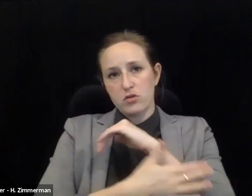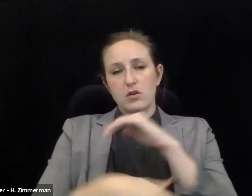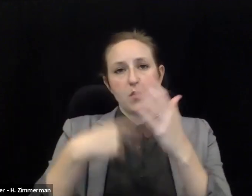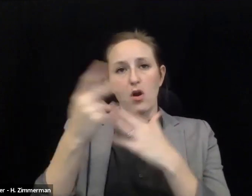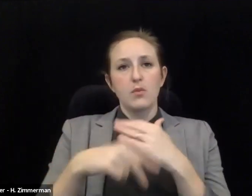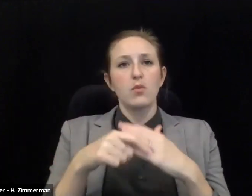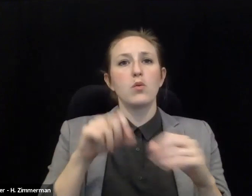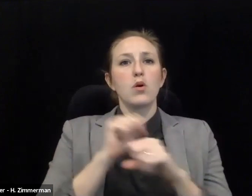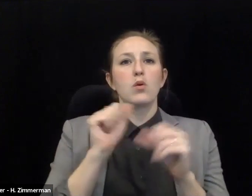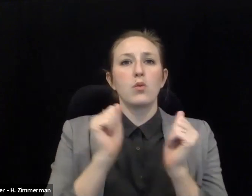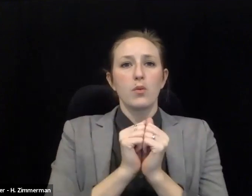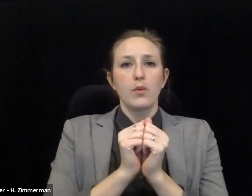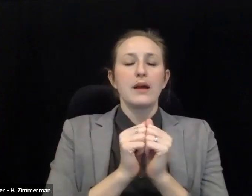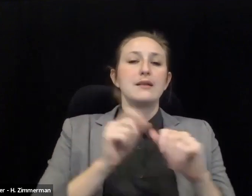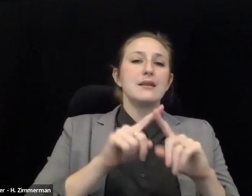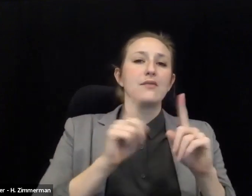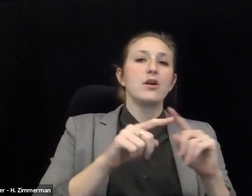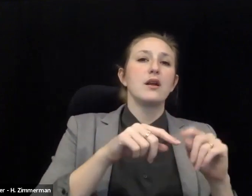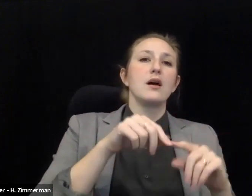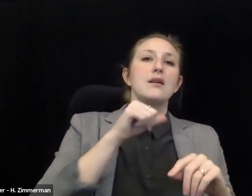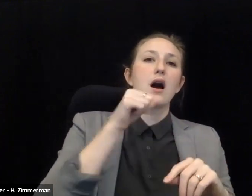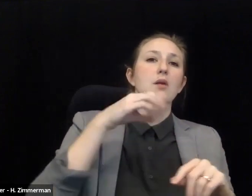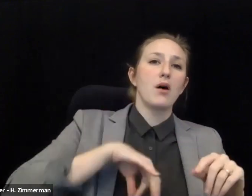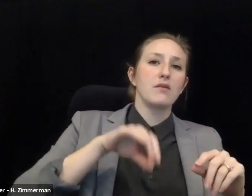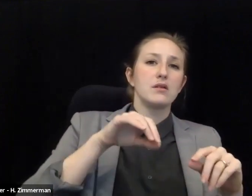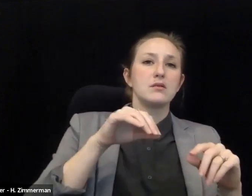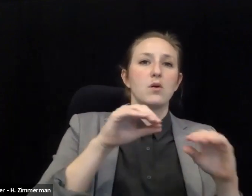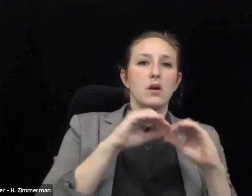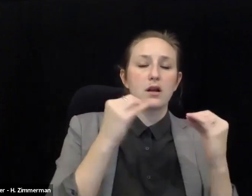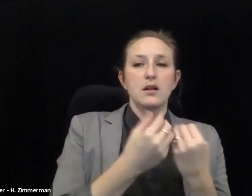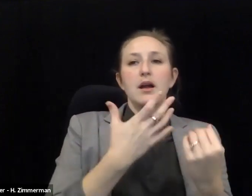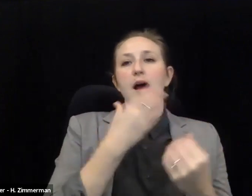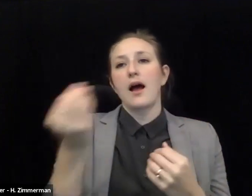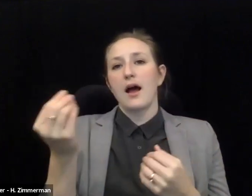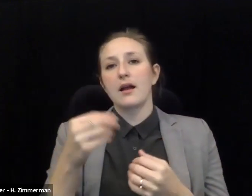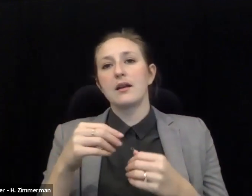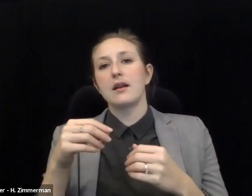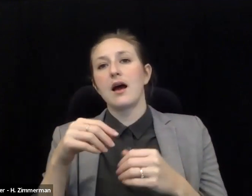are different NGOs in university, including American Council and implementing partners